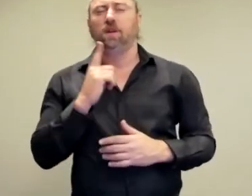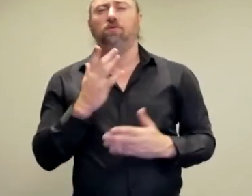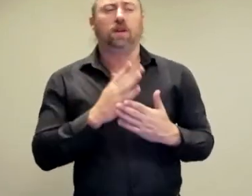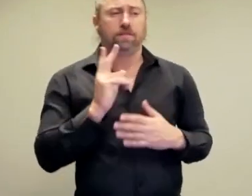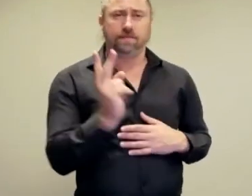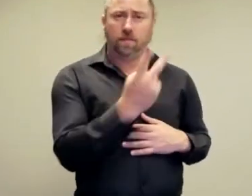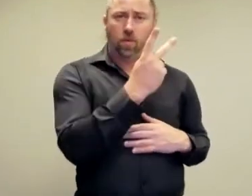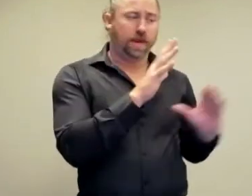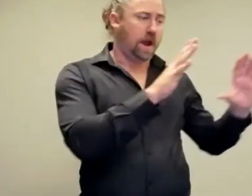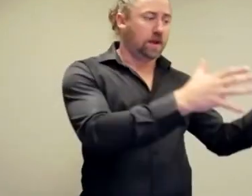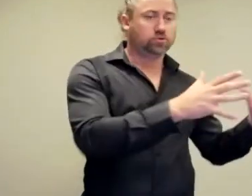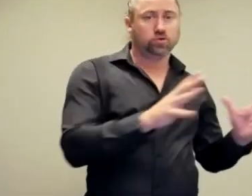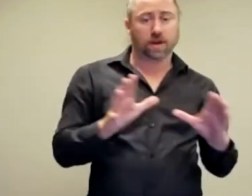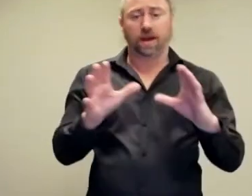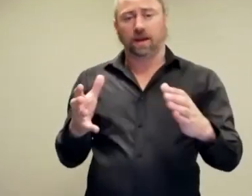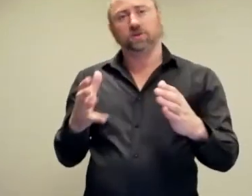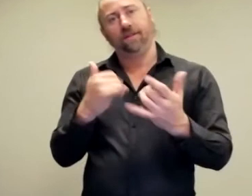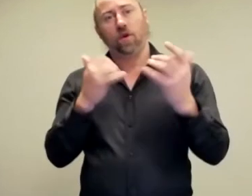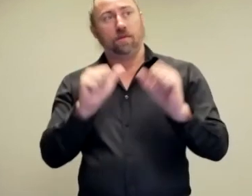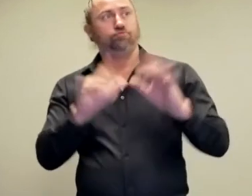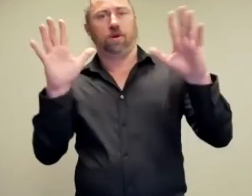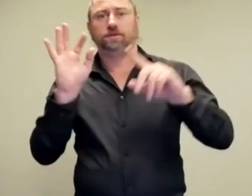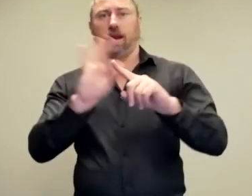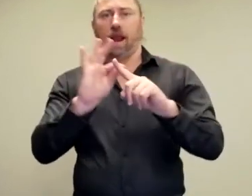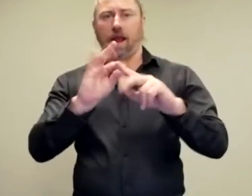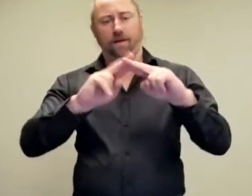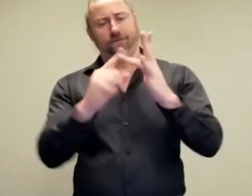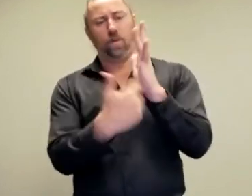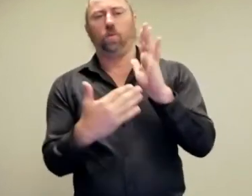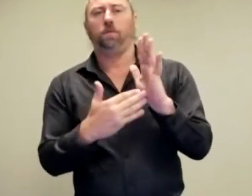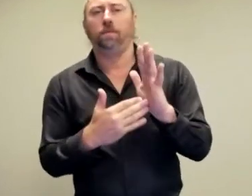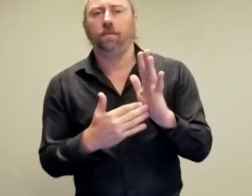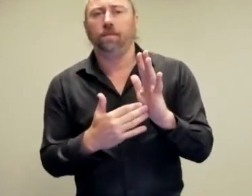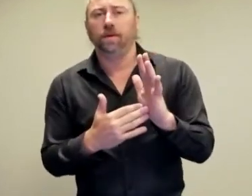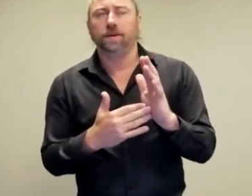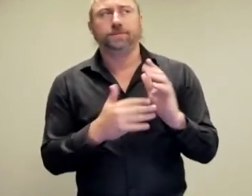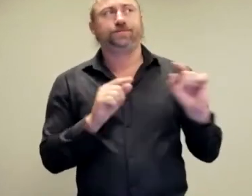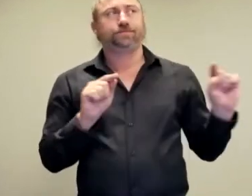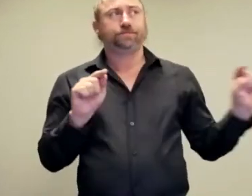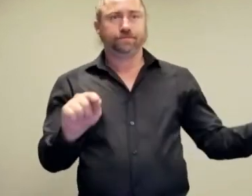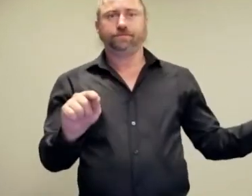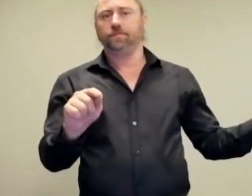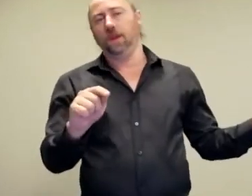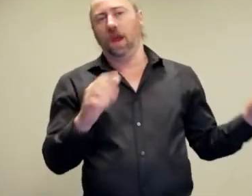collections of very brightly coloured forms that pertain to the natural world.